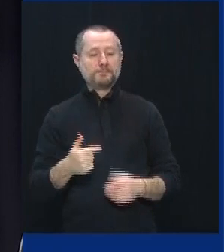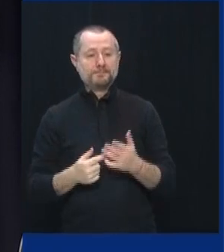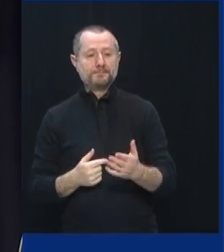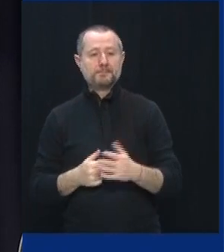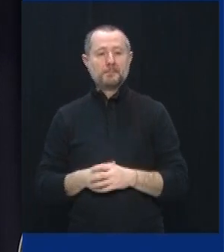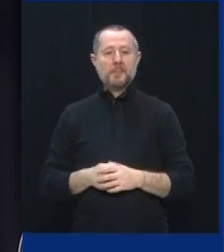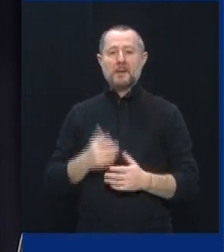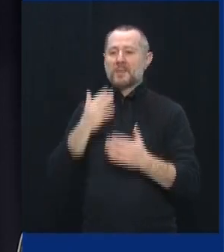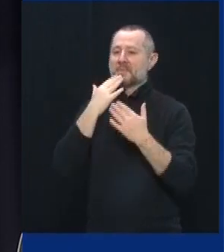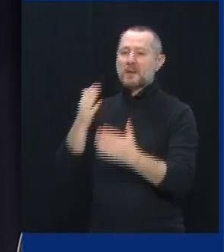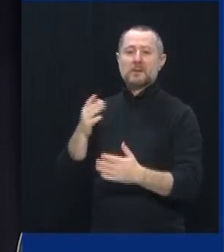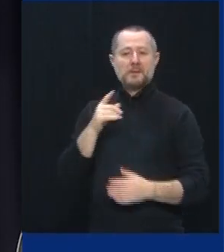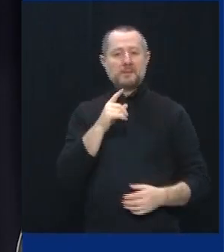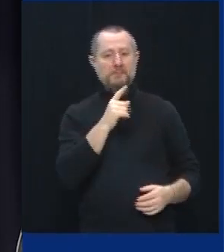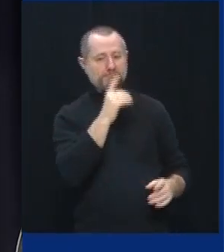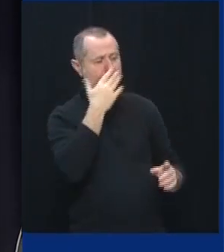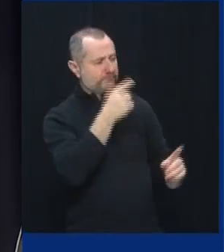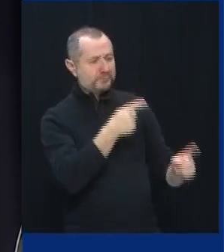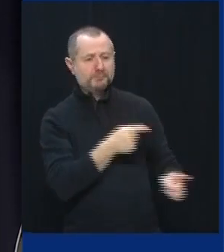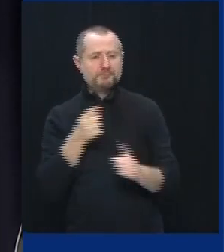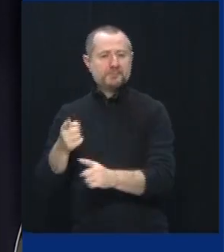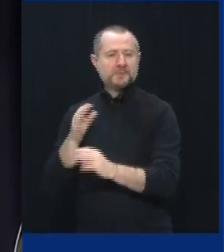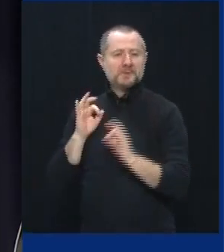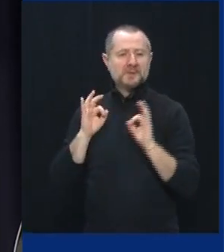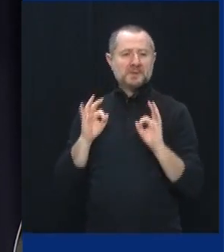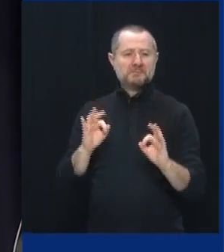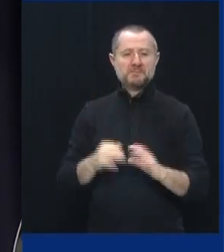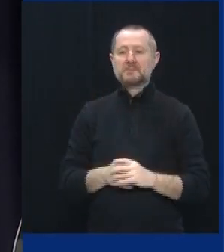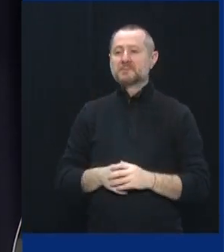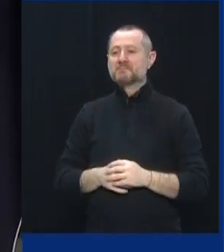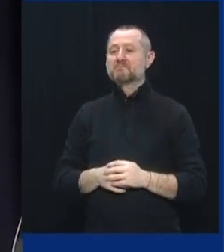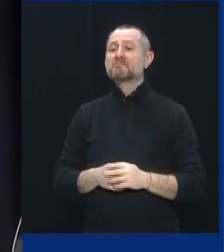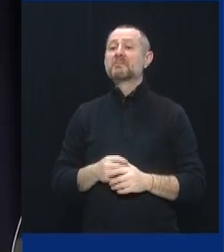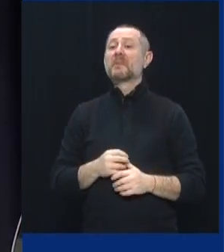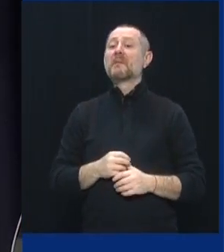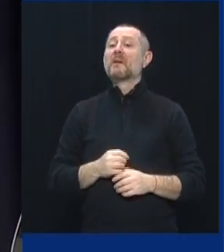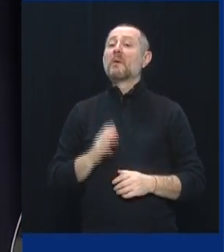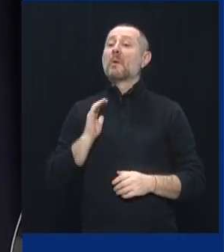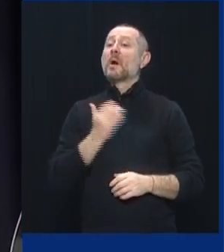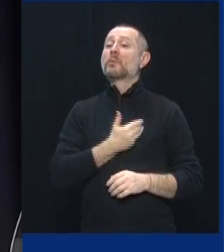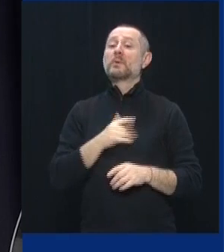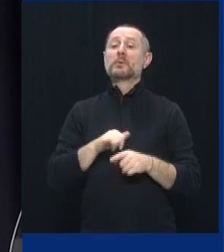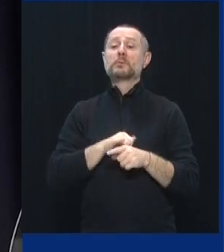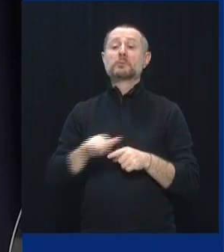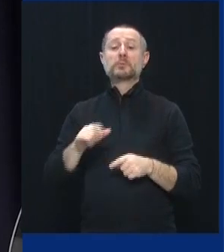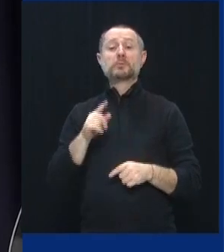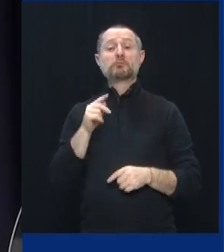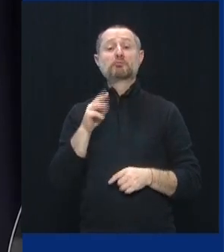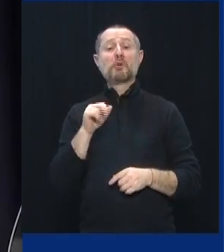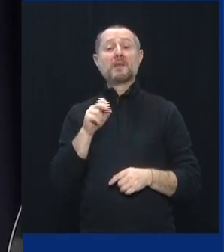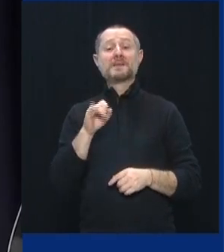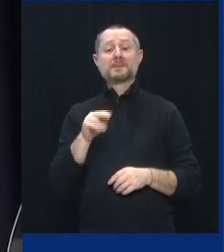FEINBERG. THANKS, GOVERNOR. ALL GREAT POINTS.